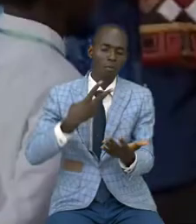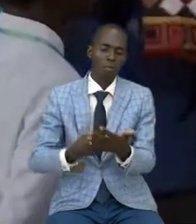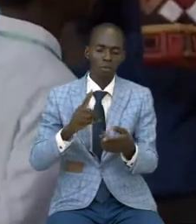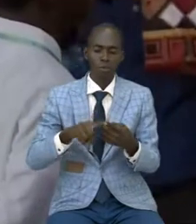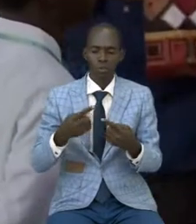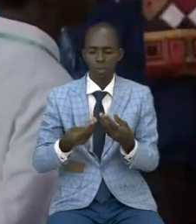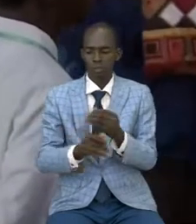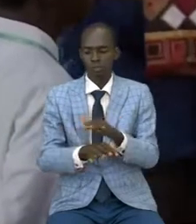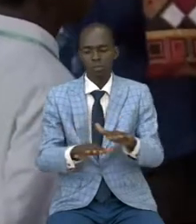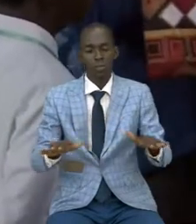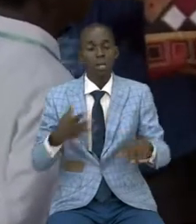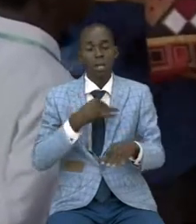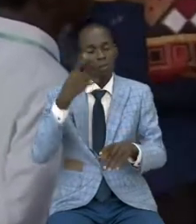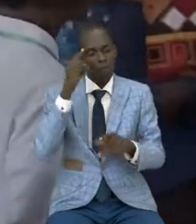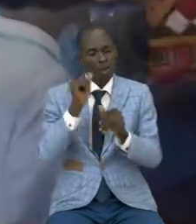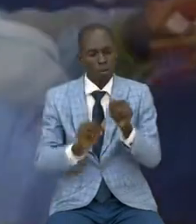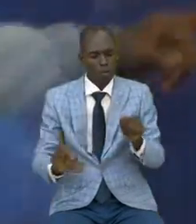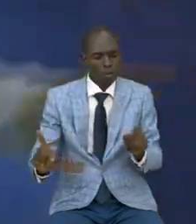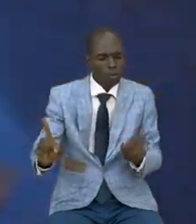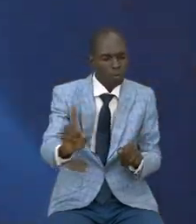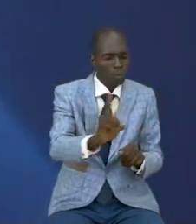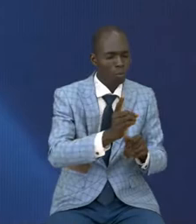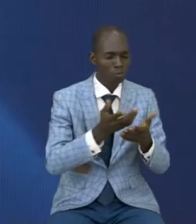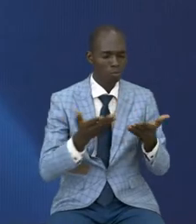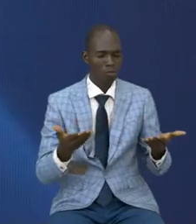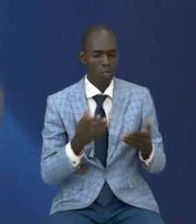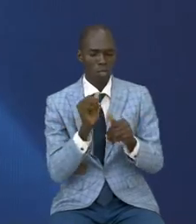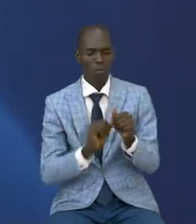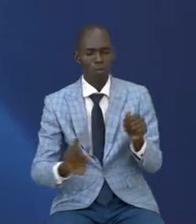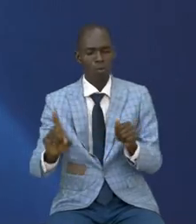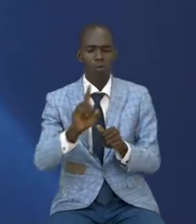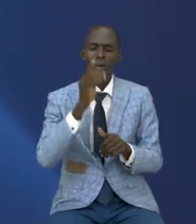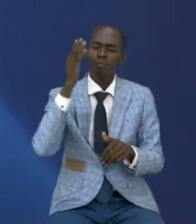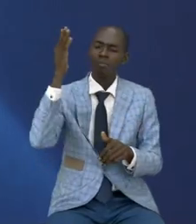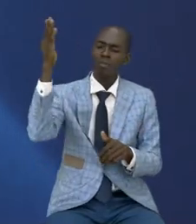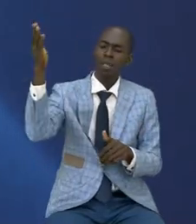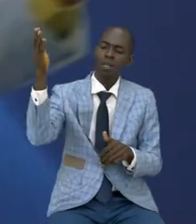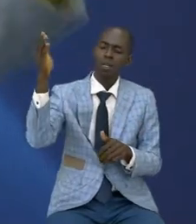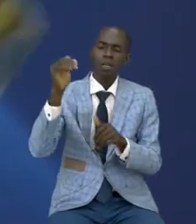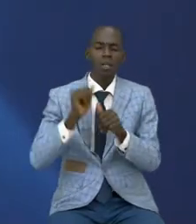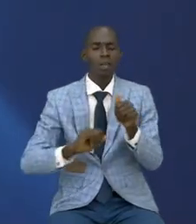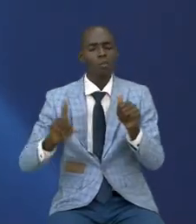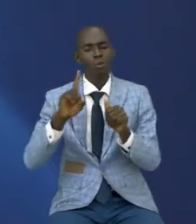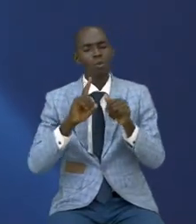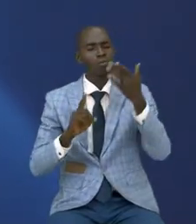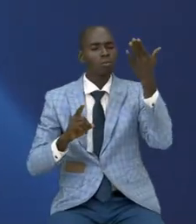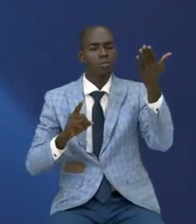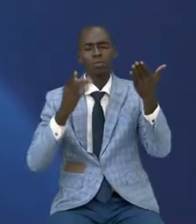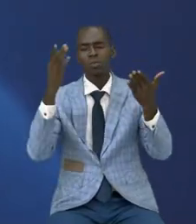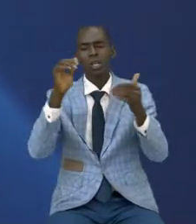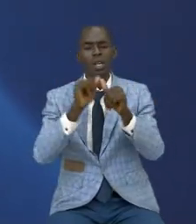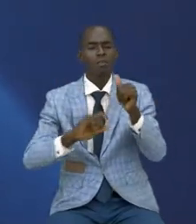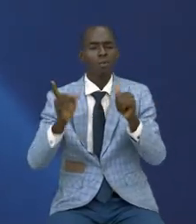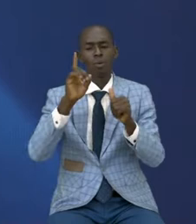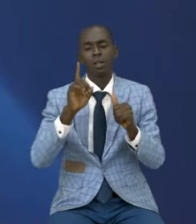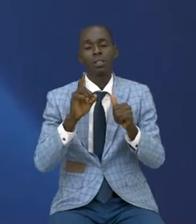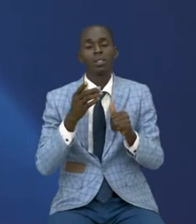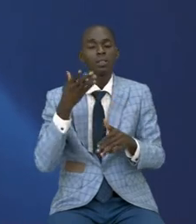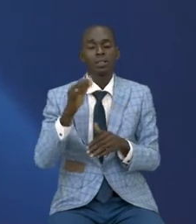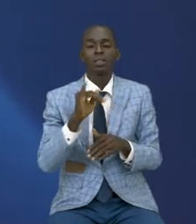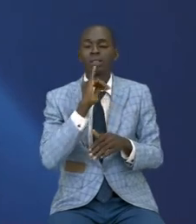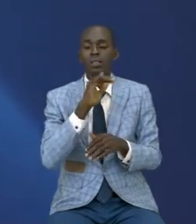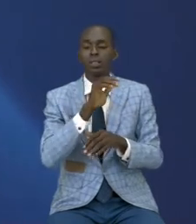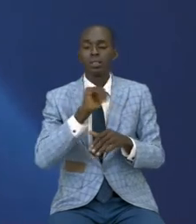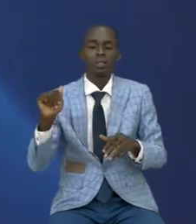and for everyone here everyone there everyone everywhere there is a miracle with their names